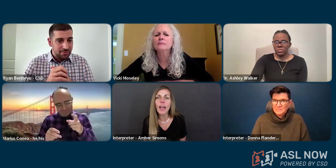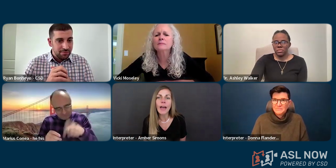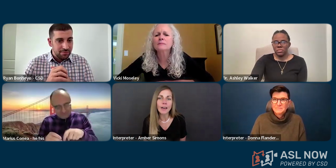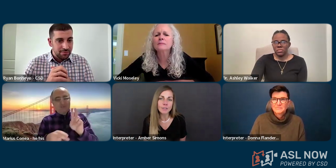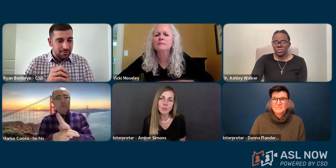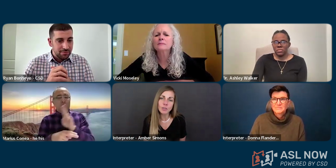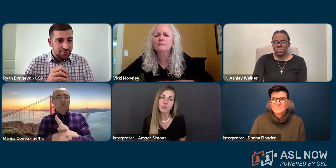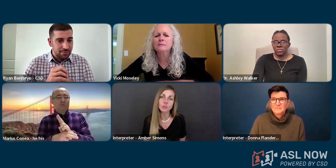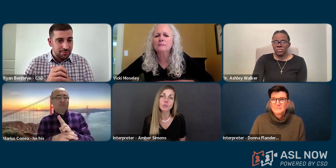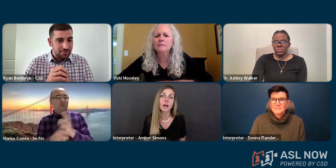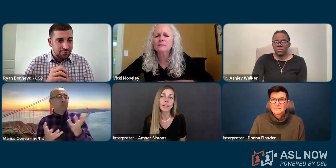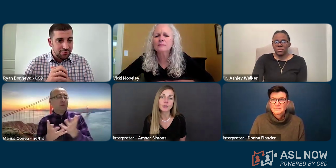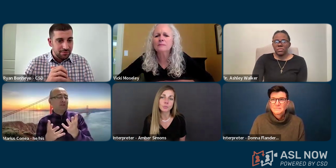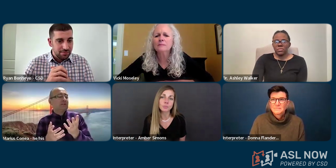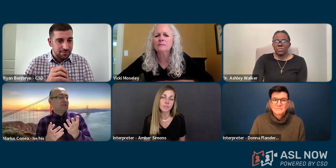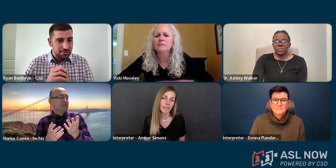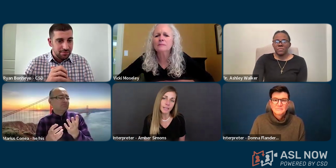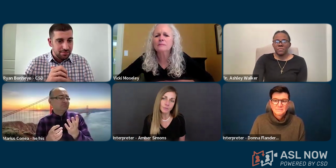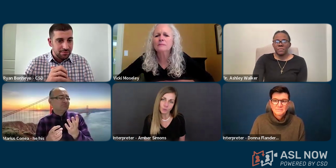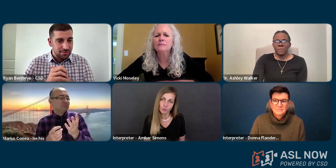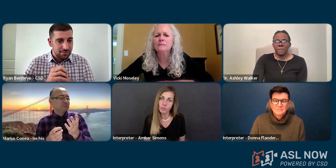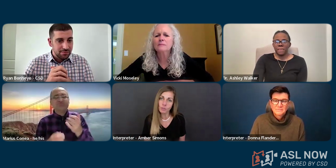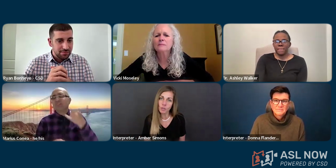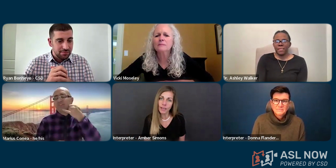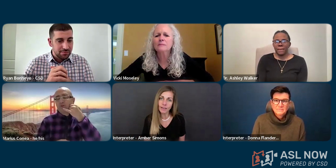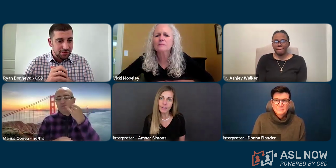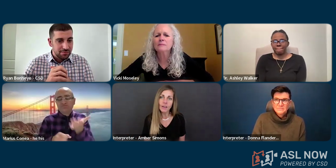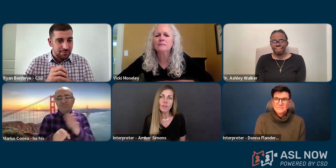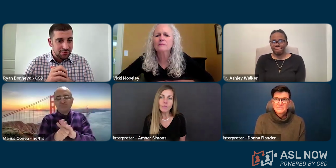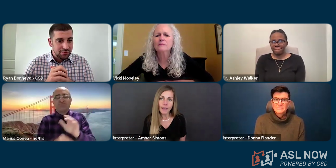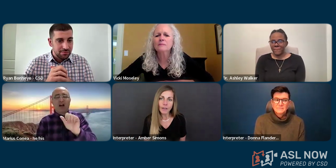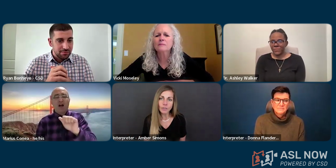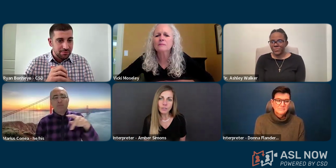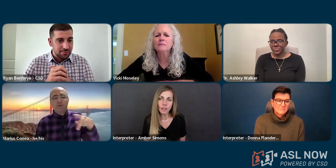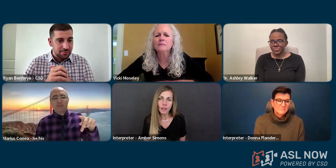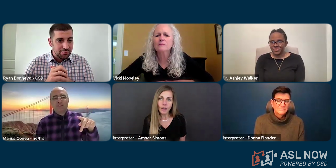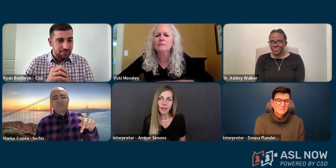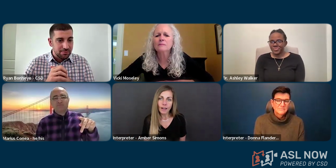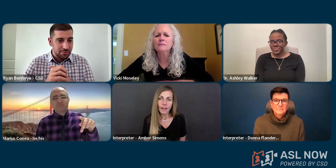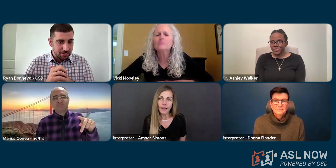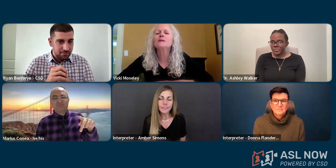or avenue that you're trying to take to communicate fails,